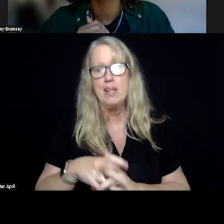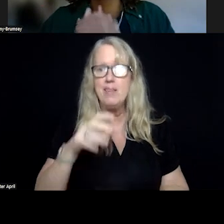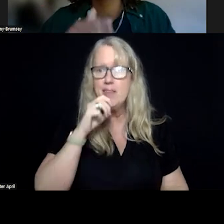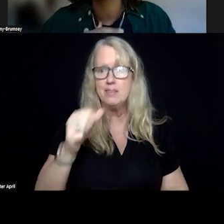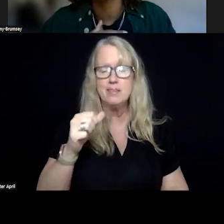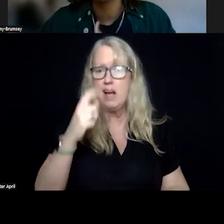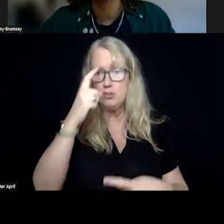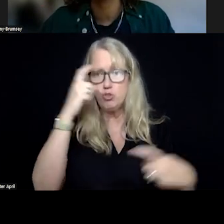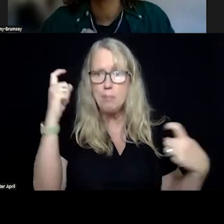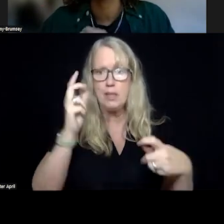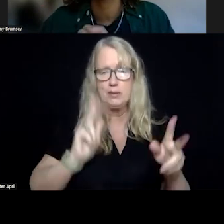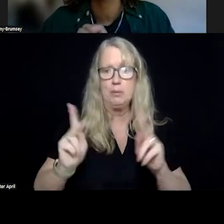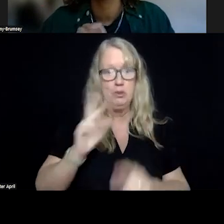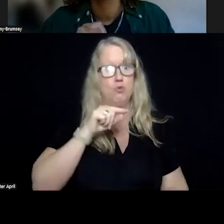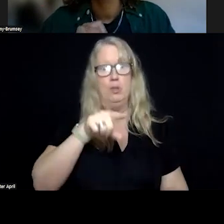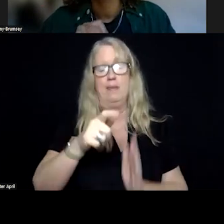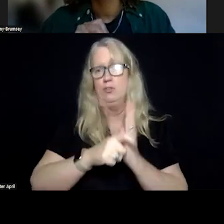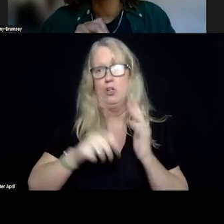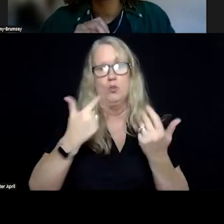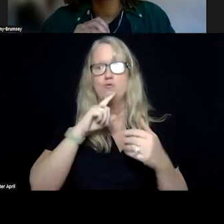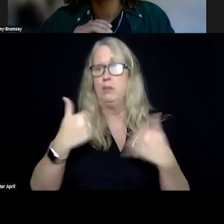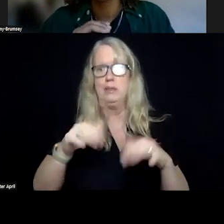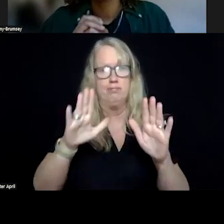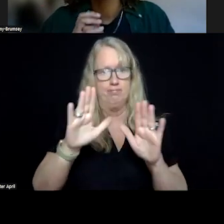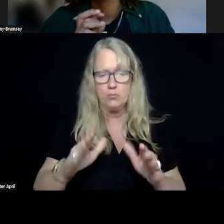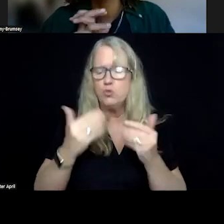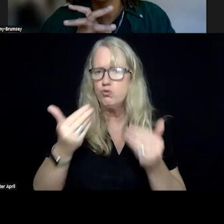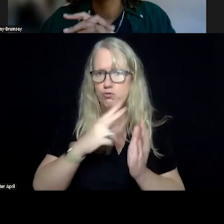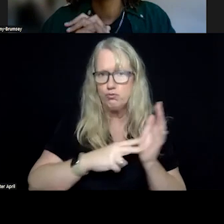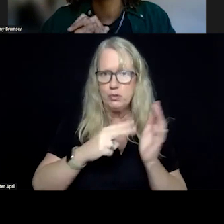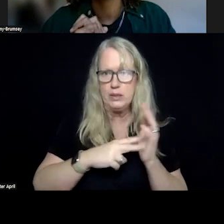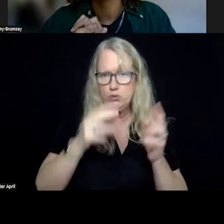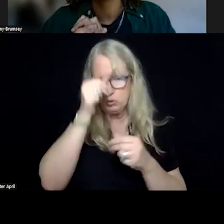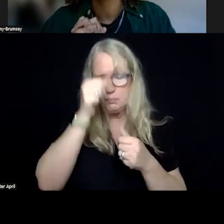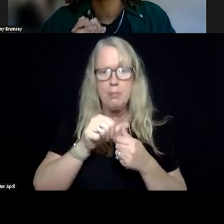JUST A GREAT ARTICLE TO READ AND KEEP IN MIND OF WHAT THE GOAL IS.